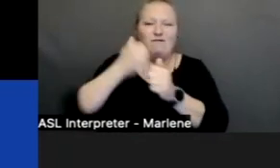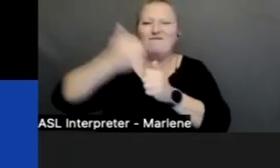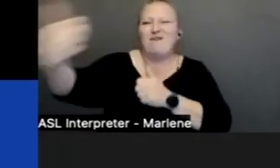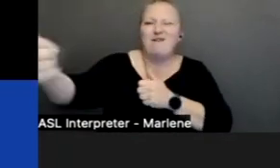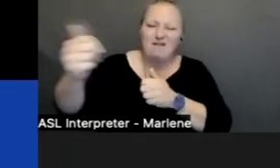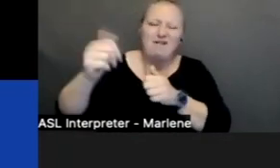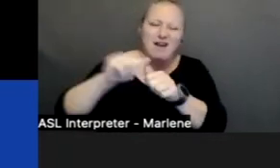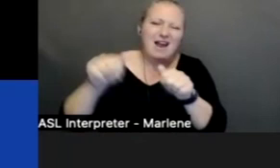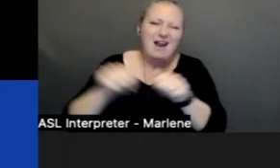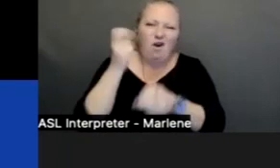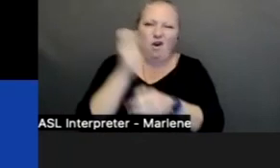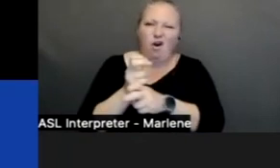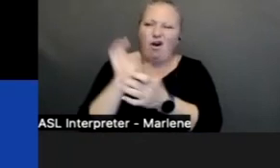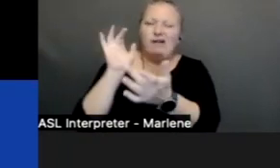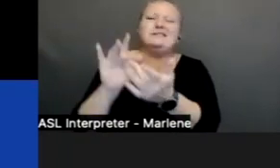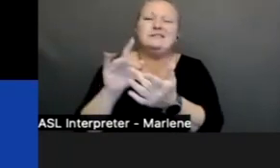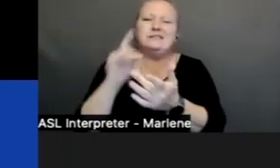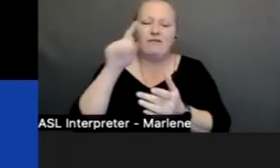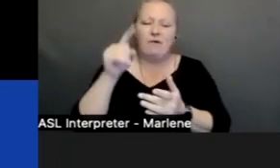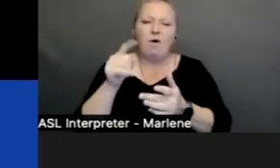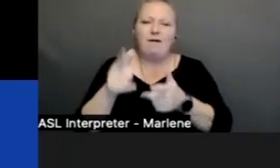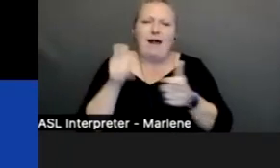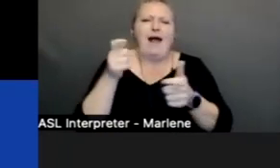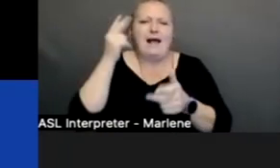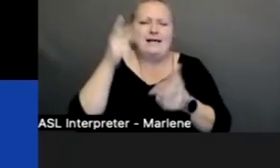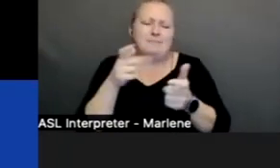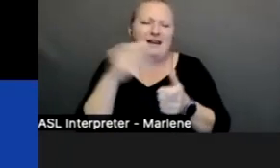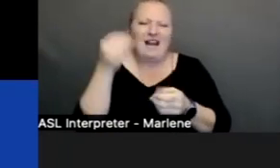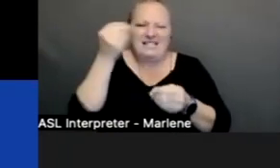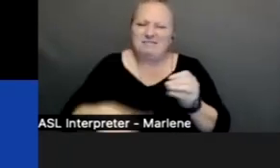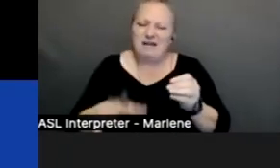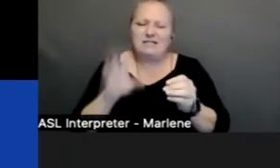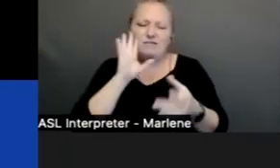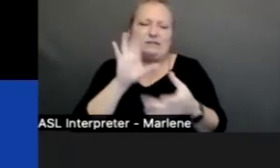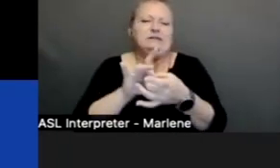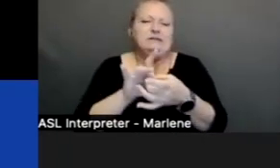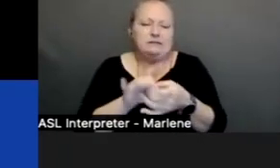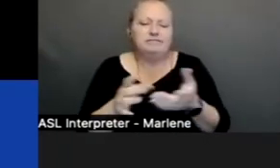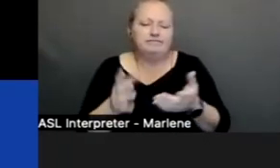already hard to reach in terms of broadband and already expensive to connect. We also heard about